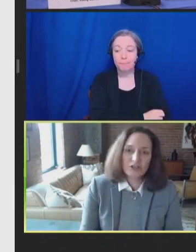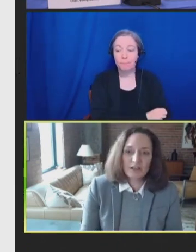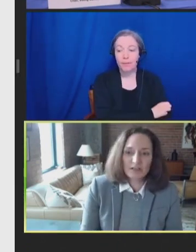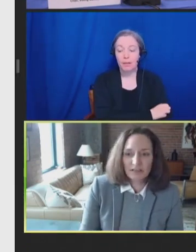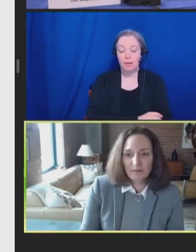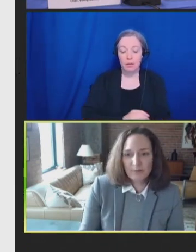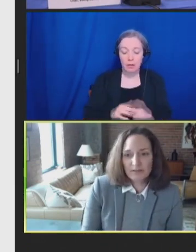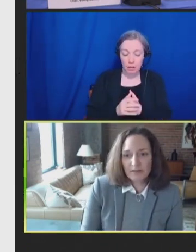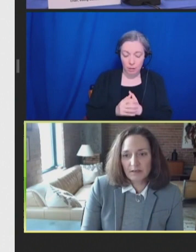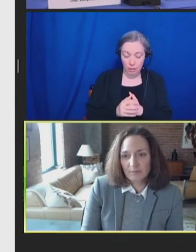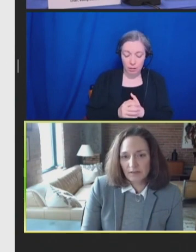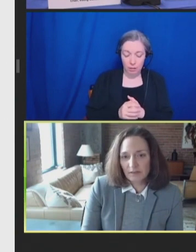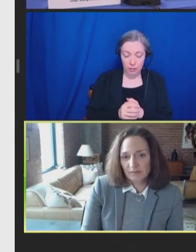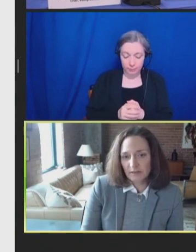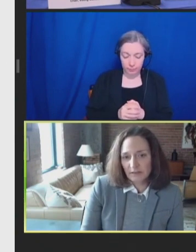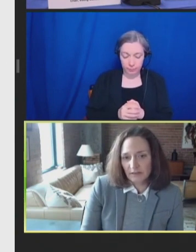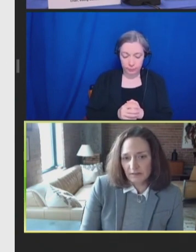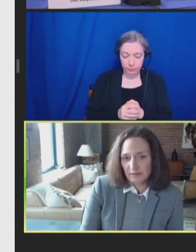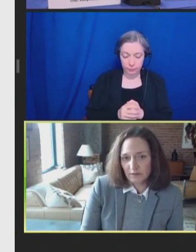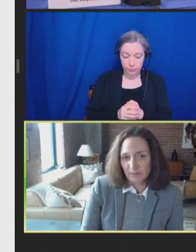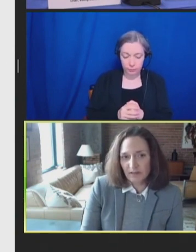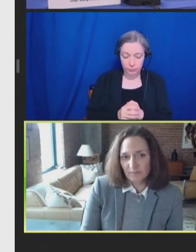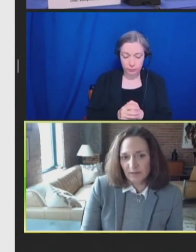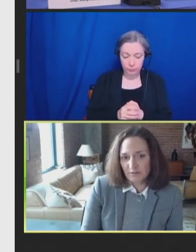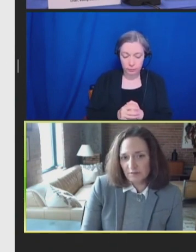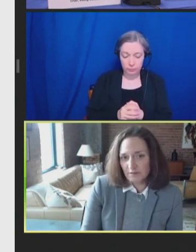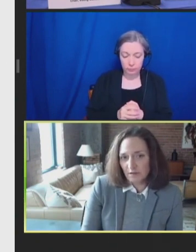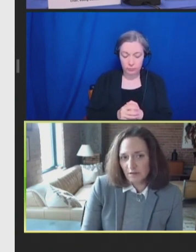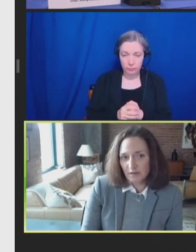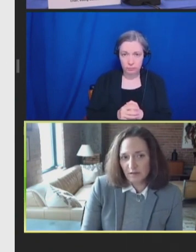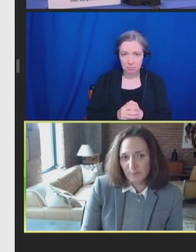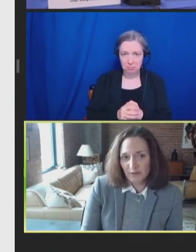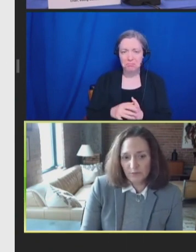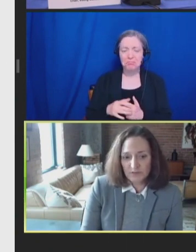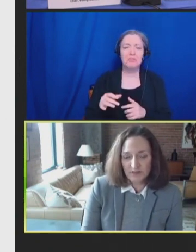So, I'm just going to talk a little bit -- like Dr. Peacock mentioned about